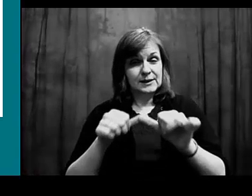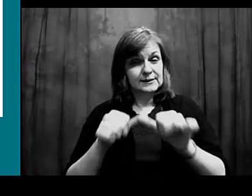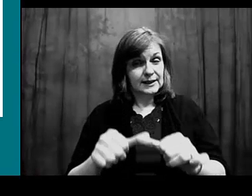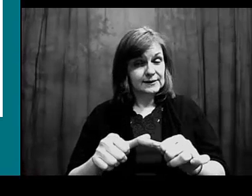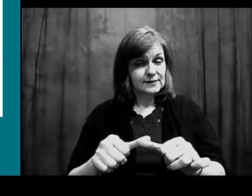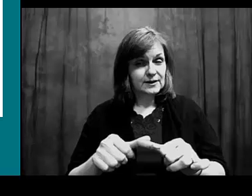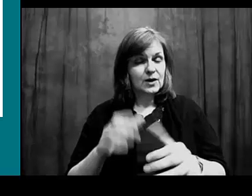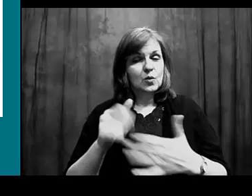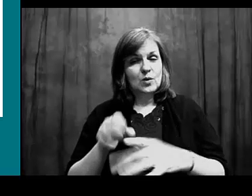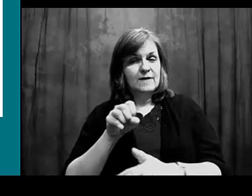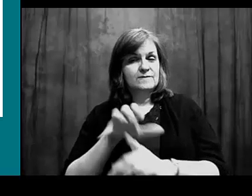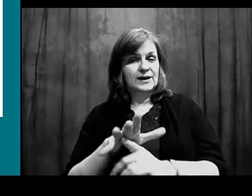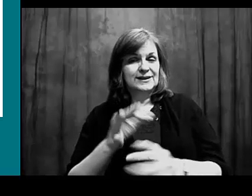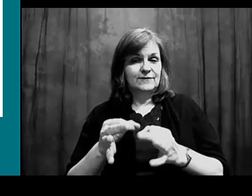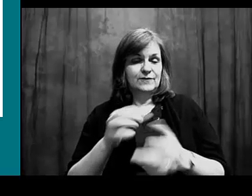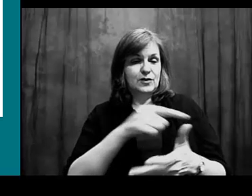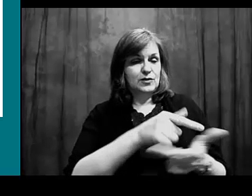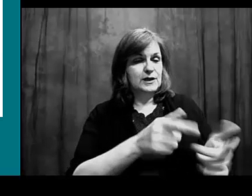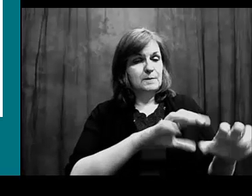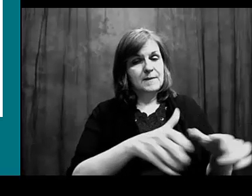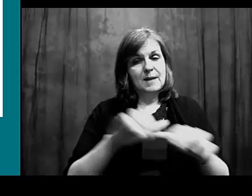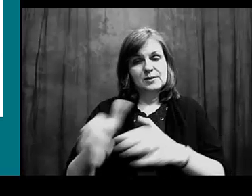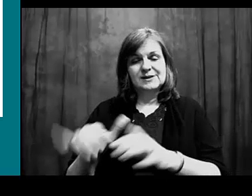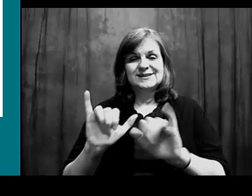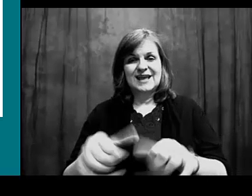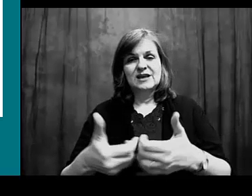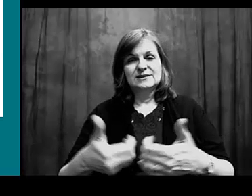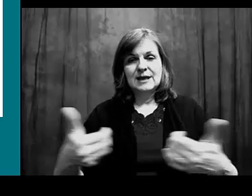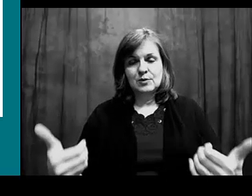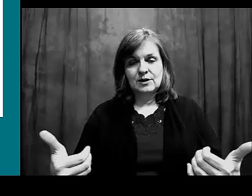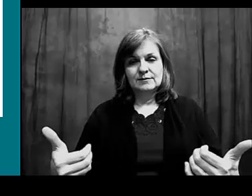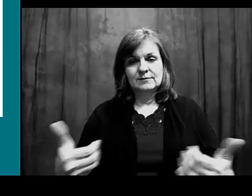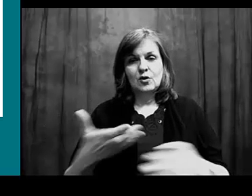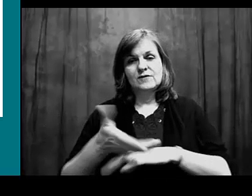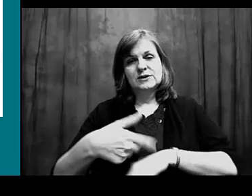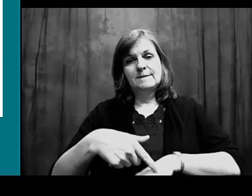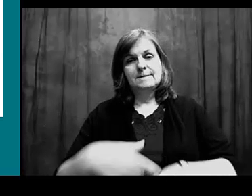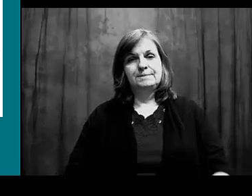the effect whether or not these populations actually stay separated long-term